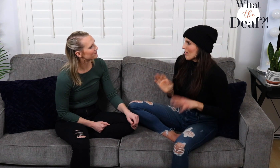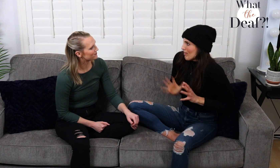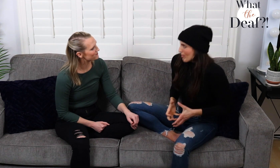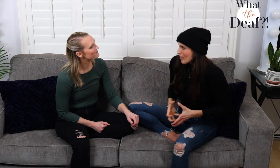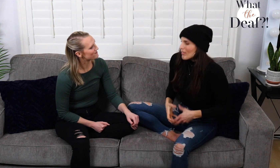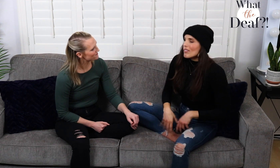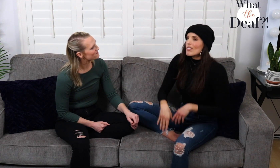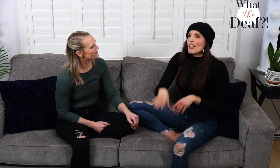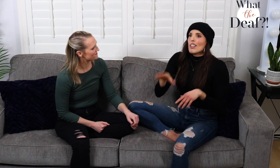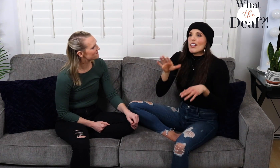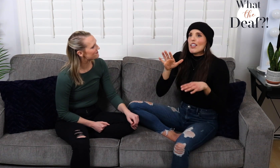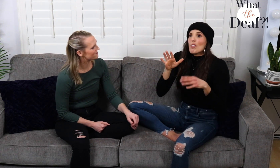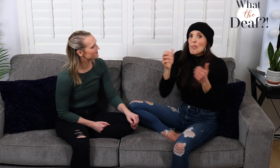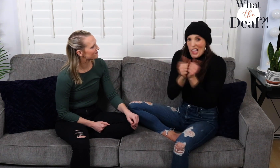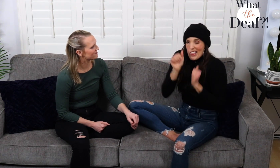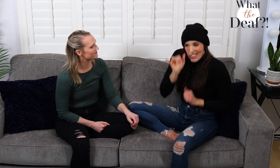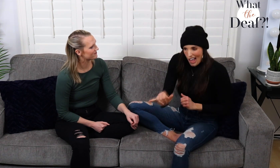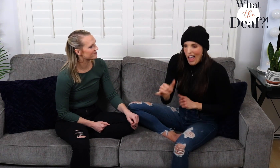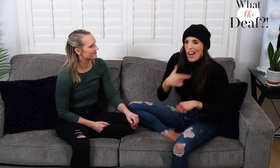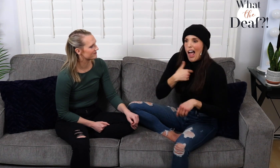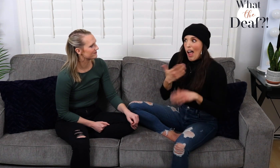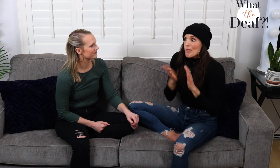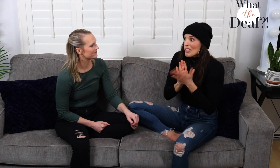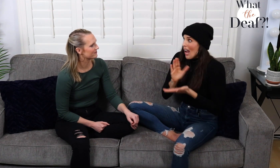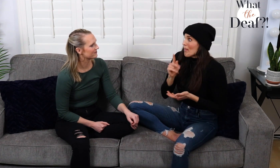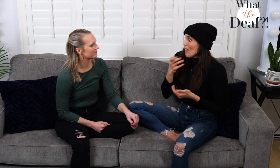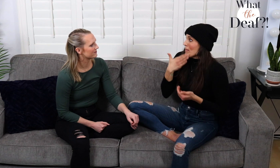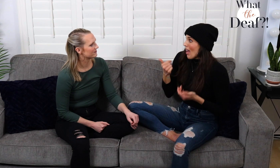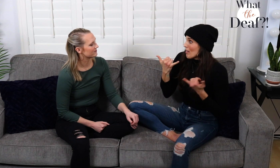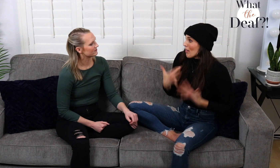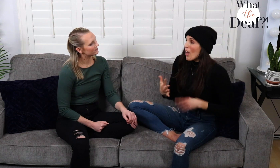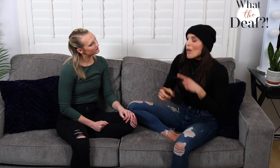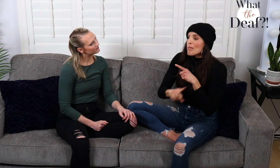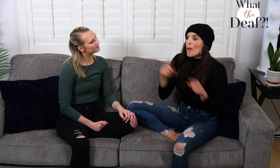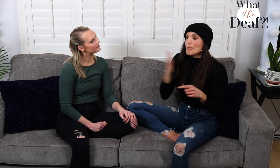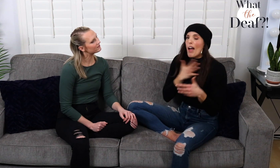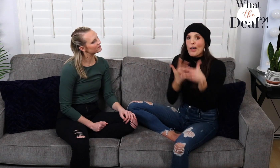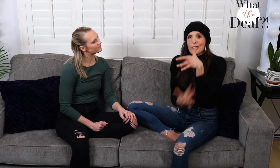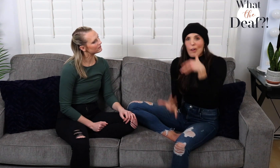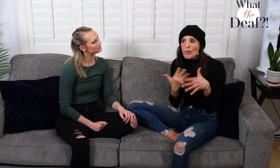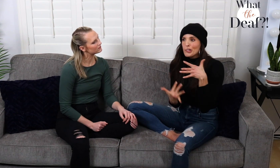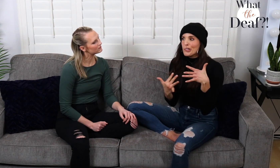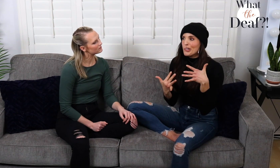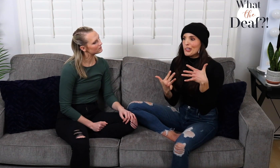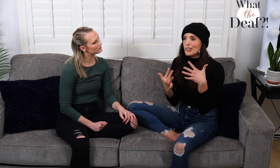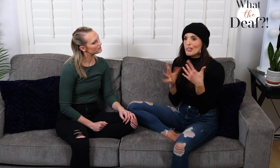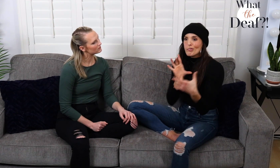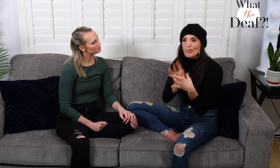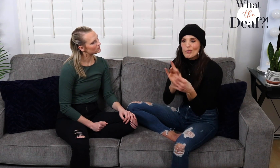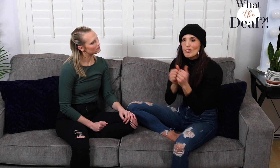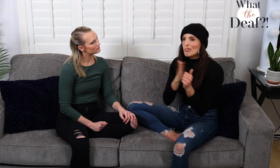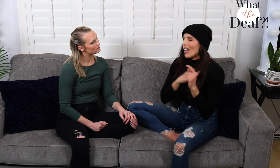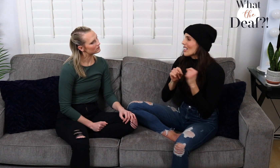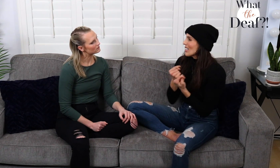player I could be and with that, I did become the best player but my social and relationships with